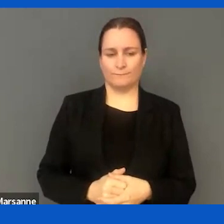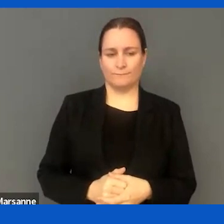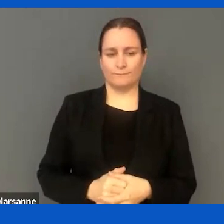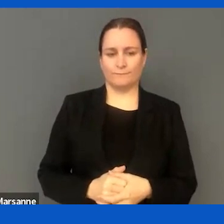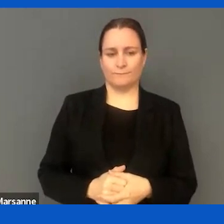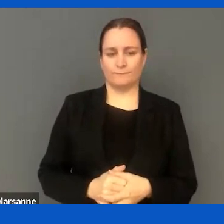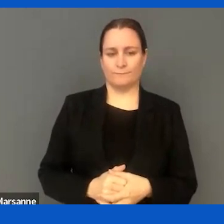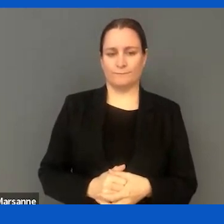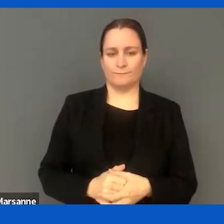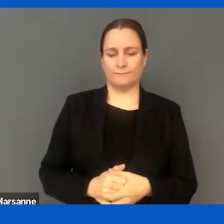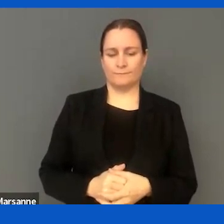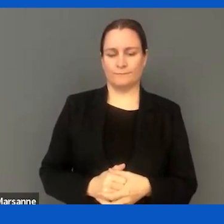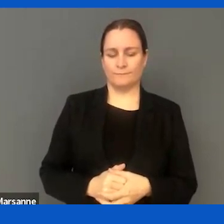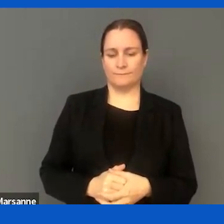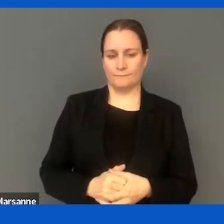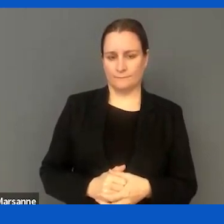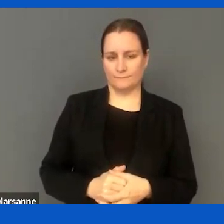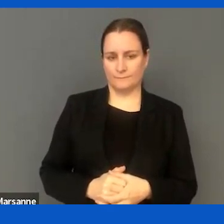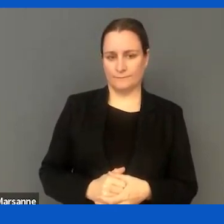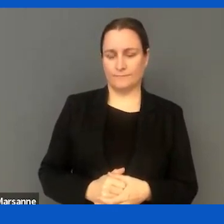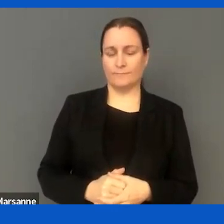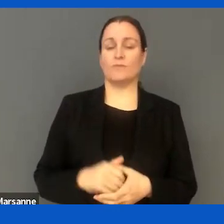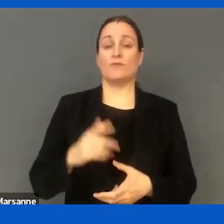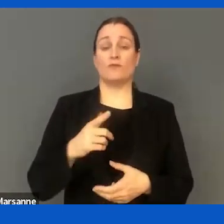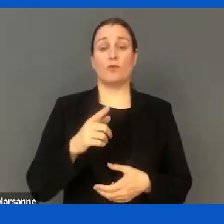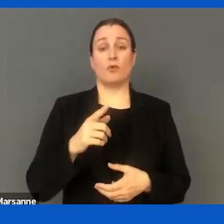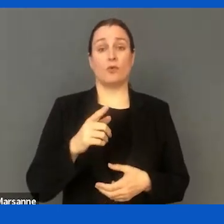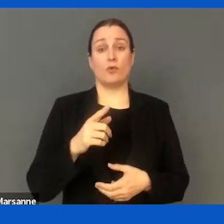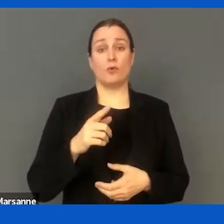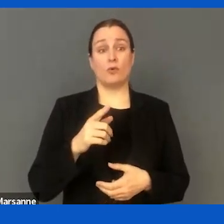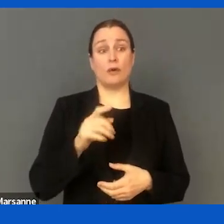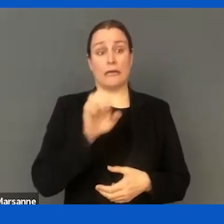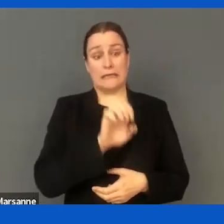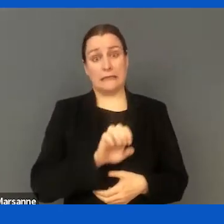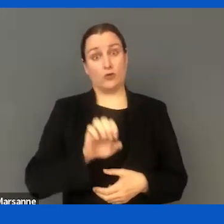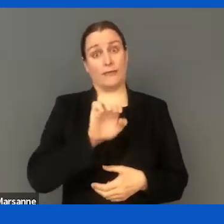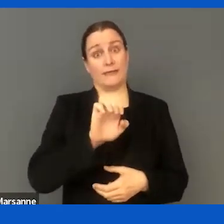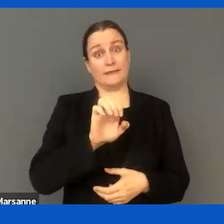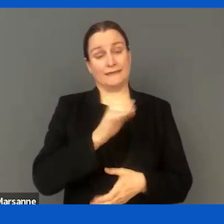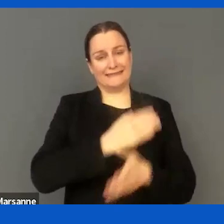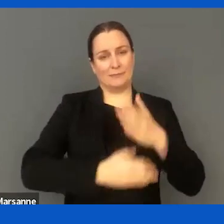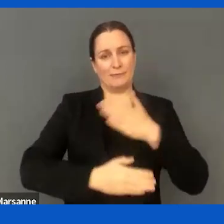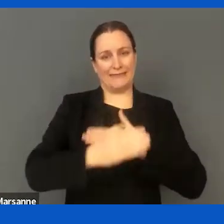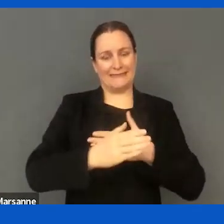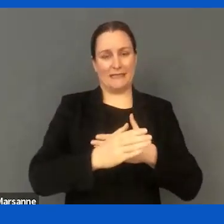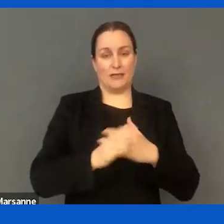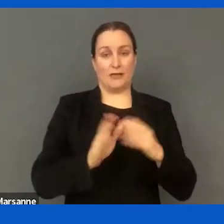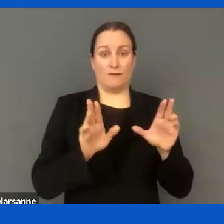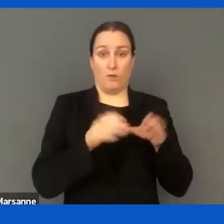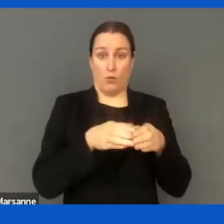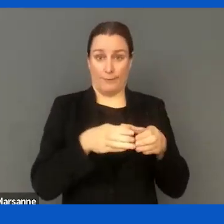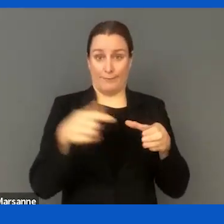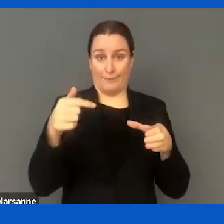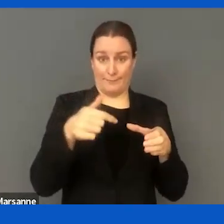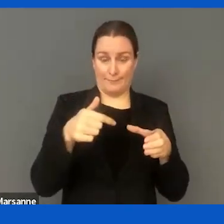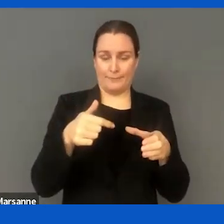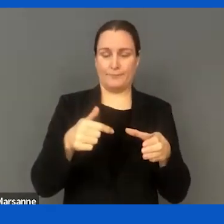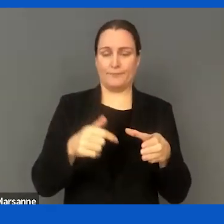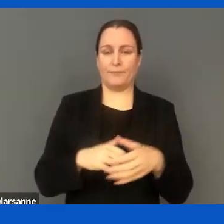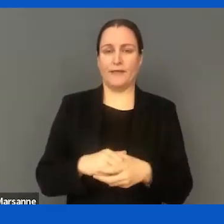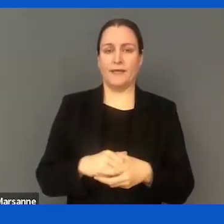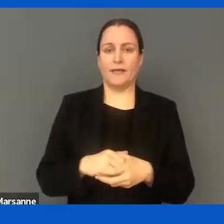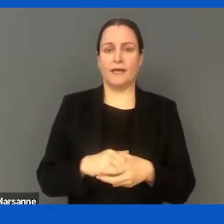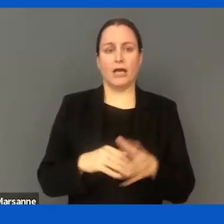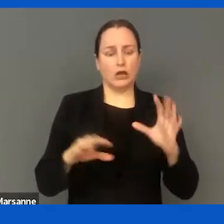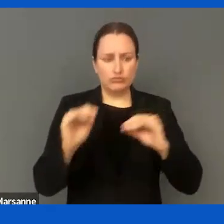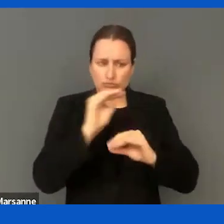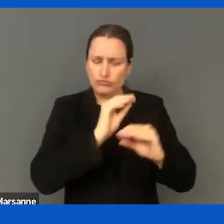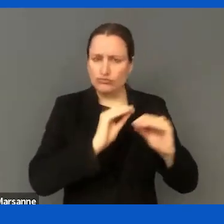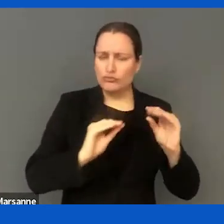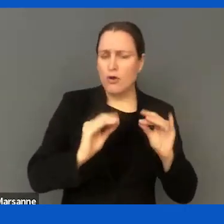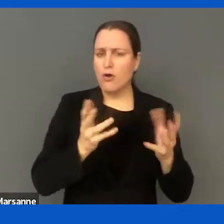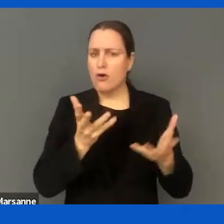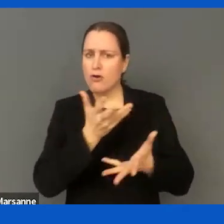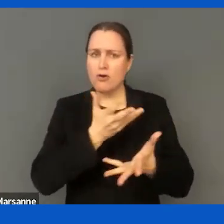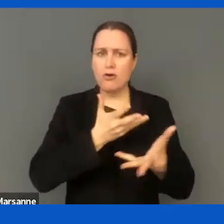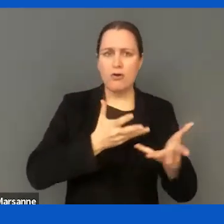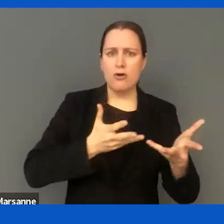professional in the disability Forum. I thank again, clarify that this tool